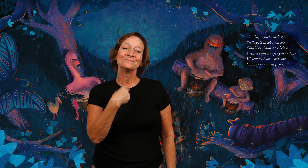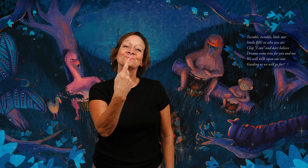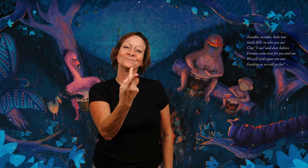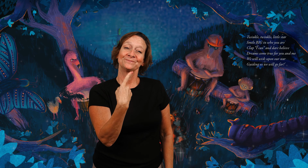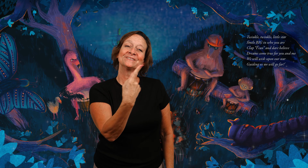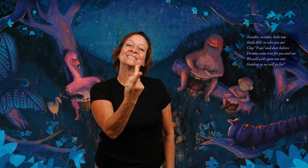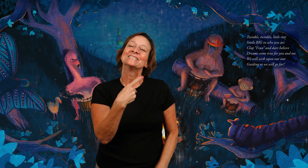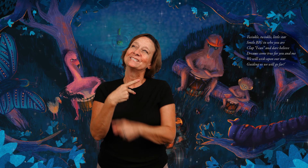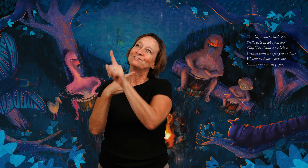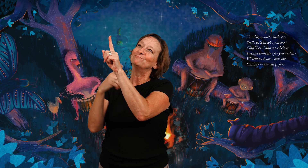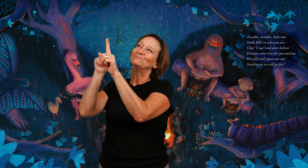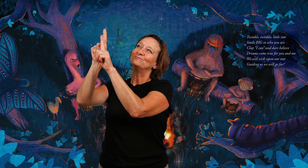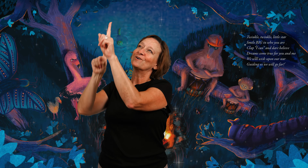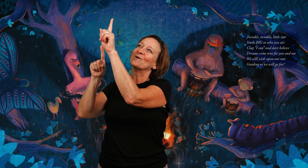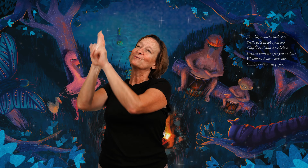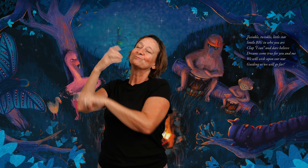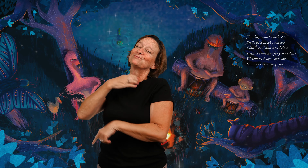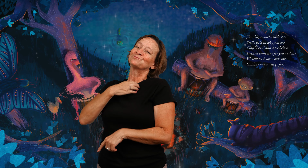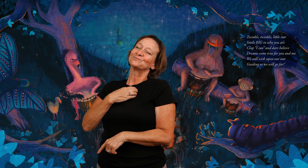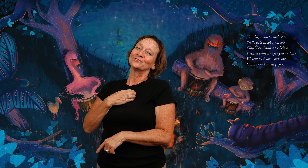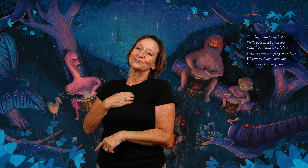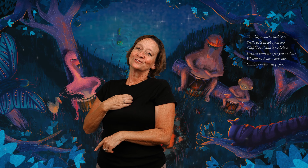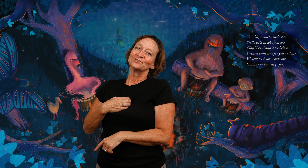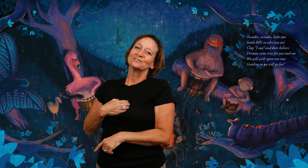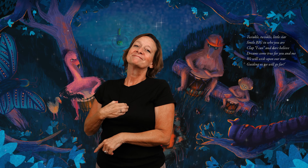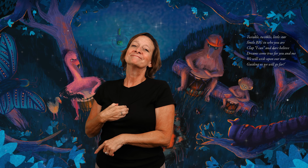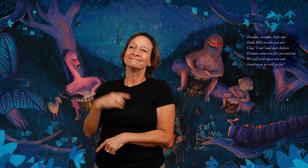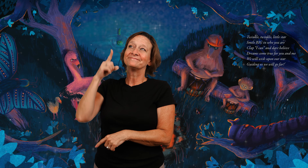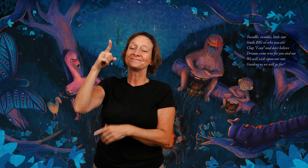We will wish upon our star